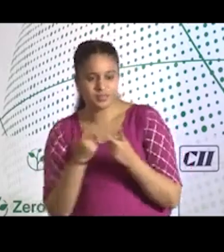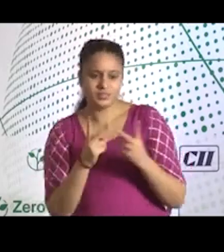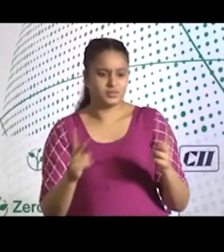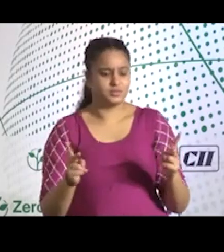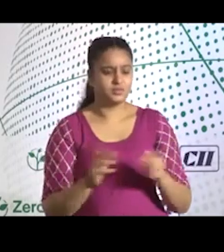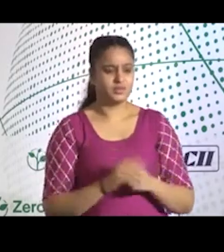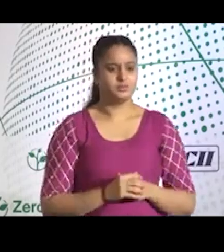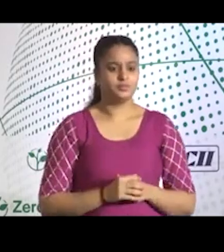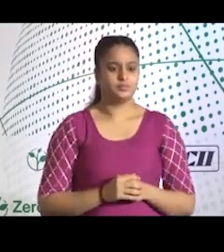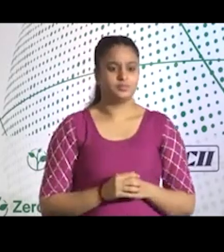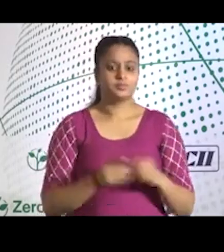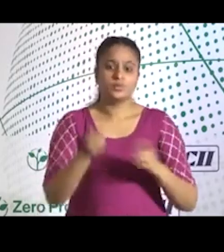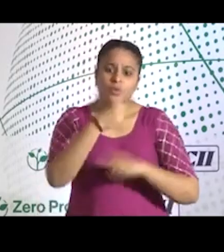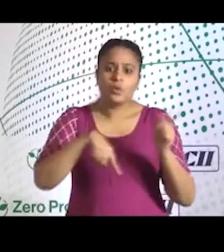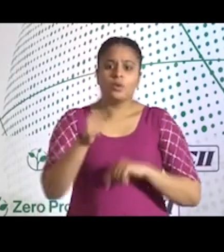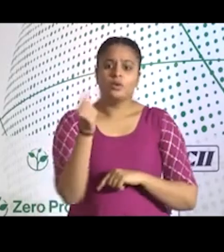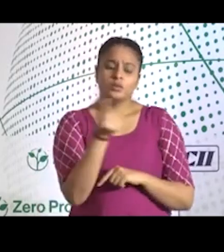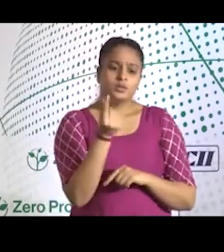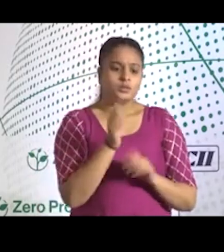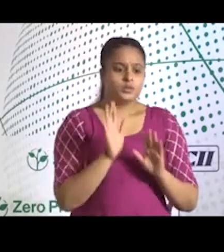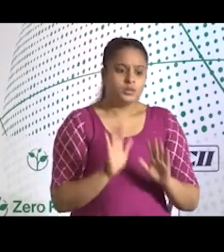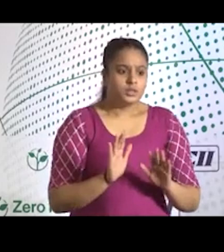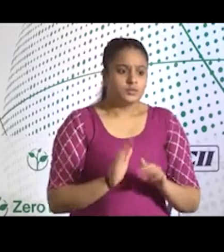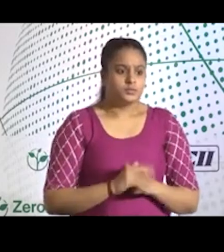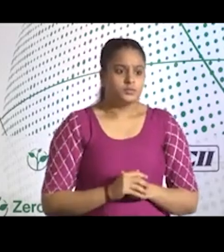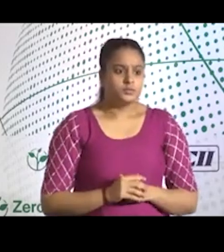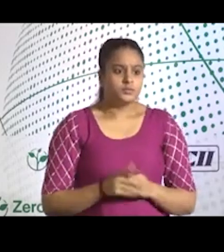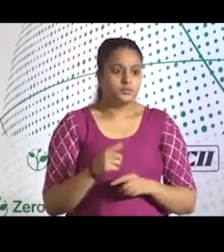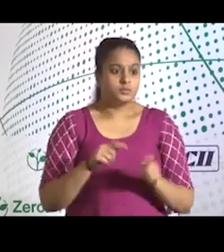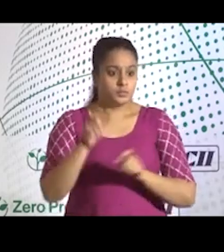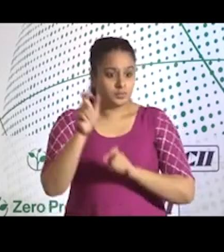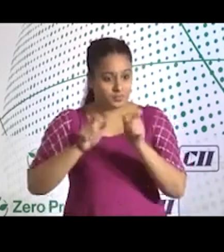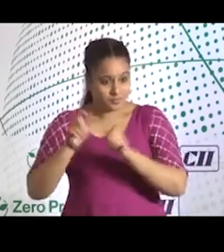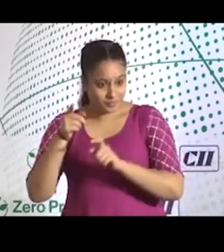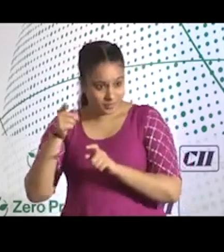Everybody is using them again, made by developers